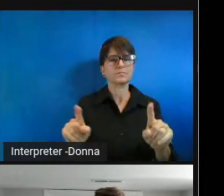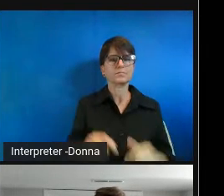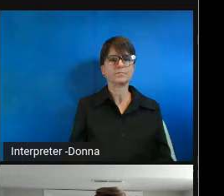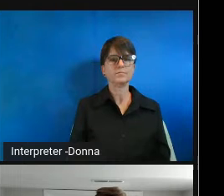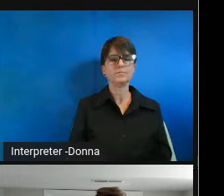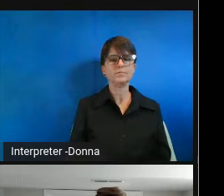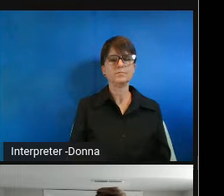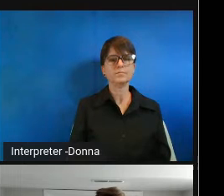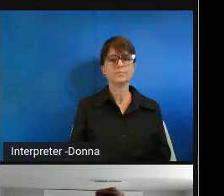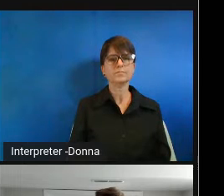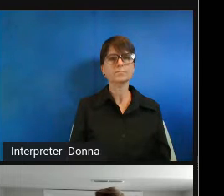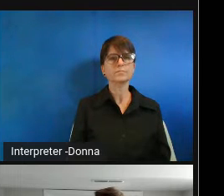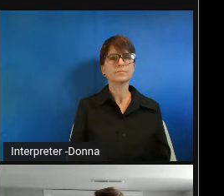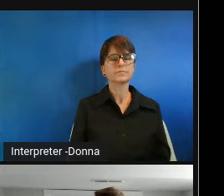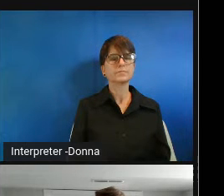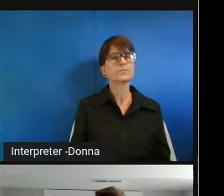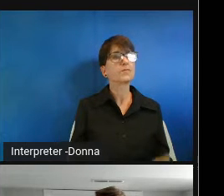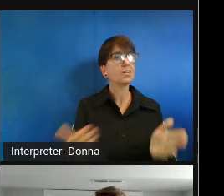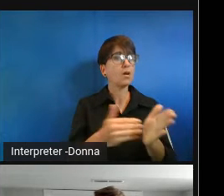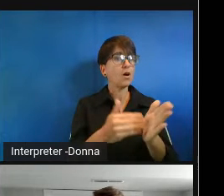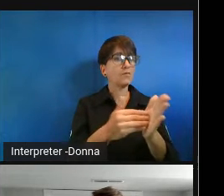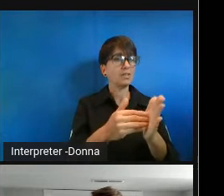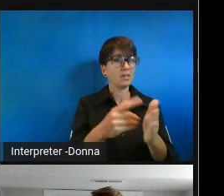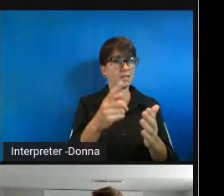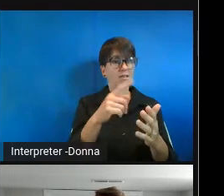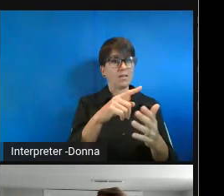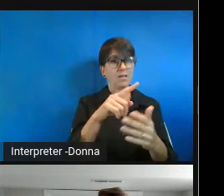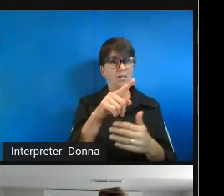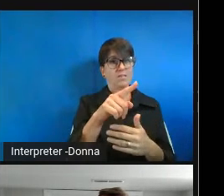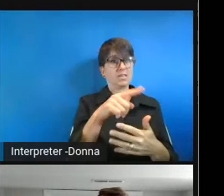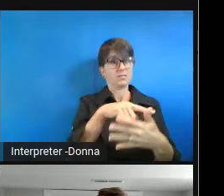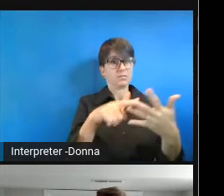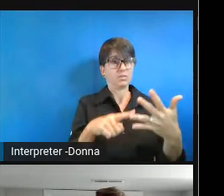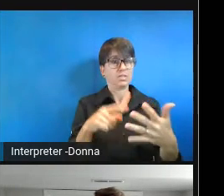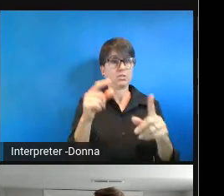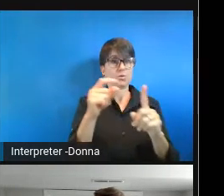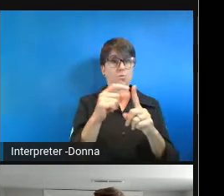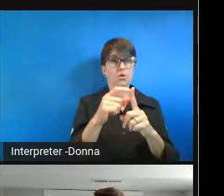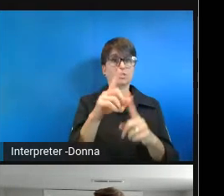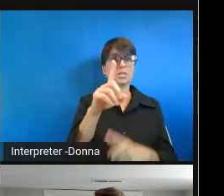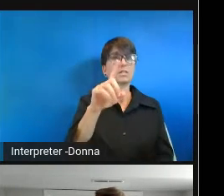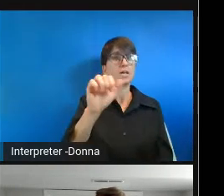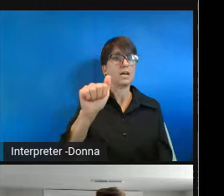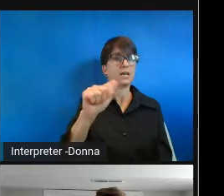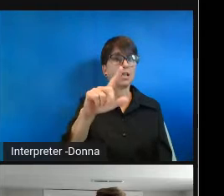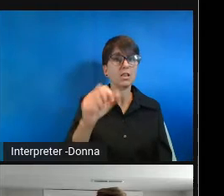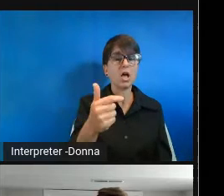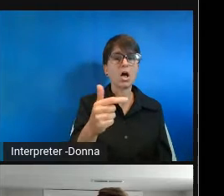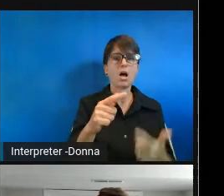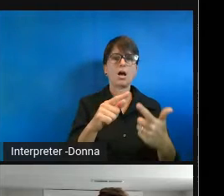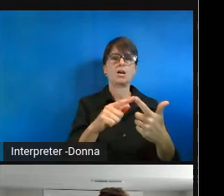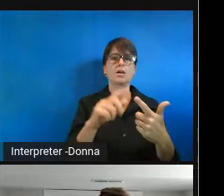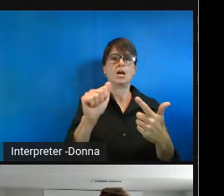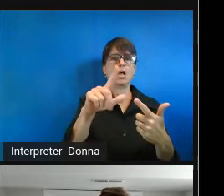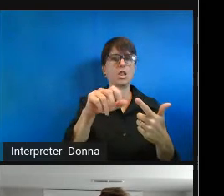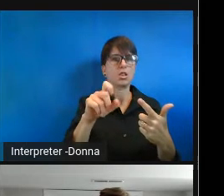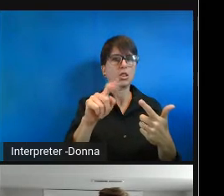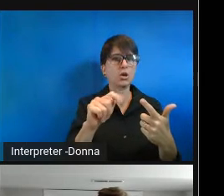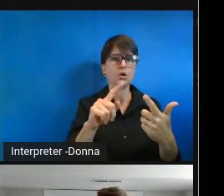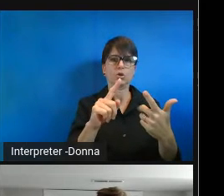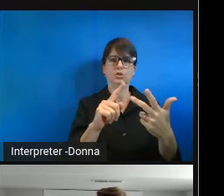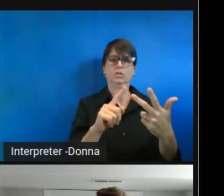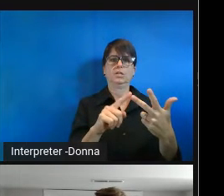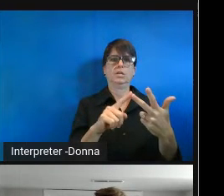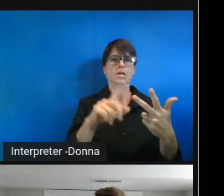Often these words, dialog, alert, lightbox, pop-up, prompt,